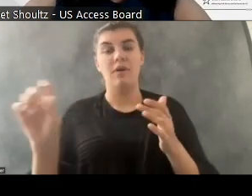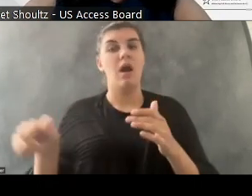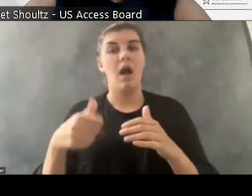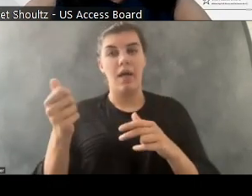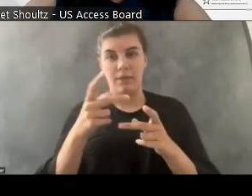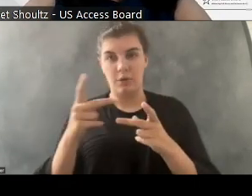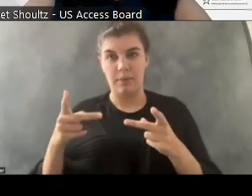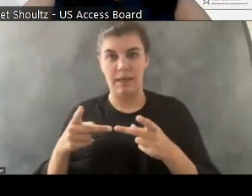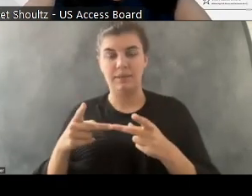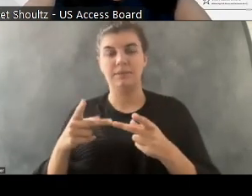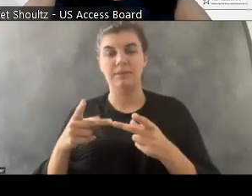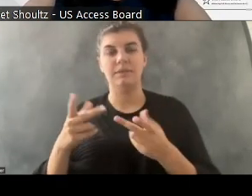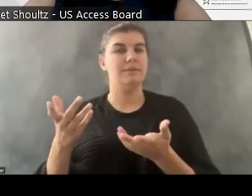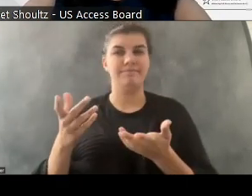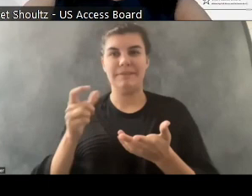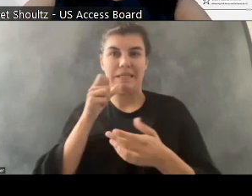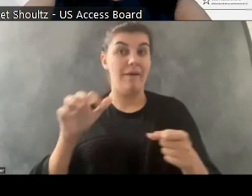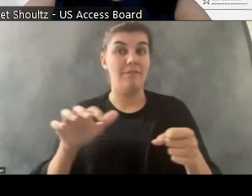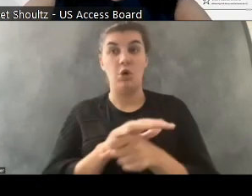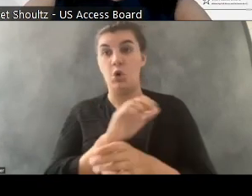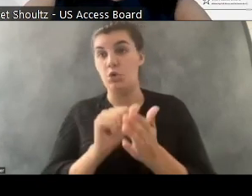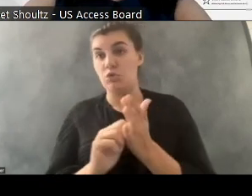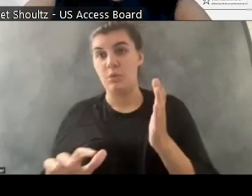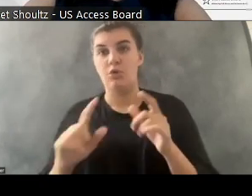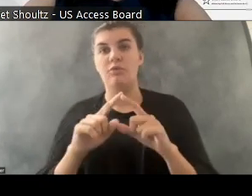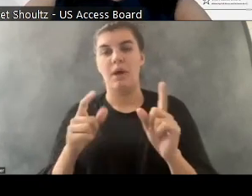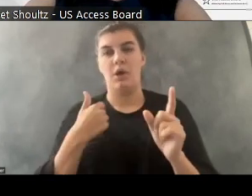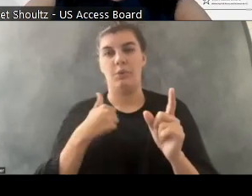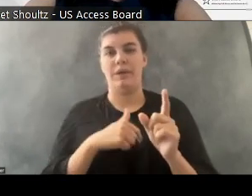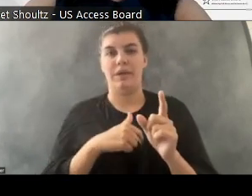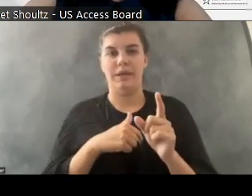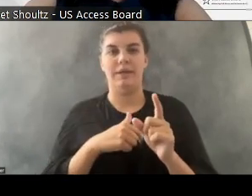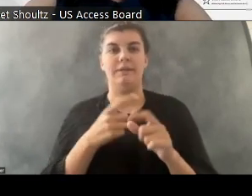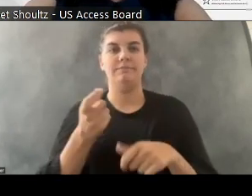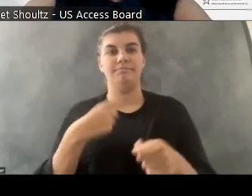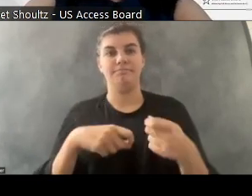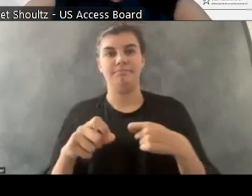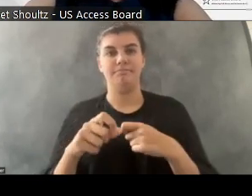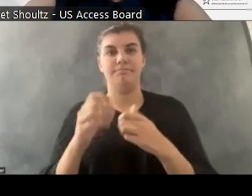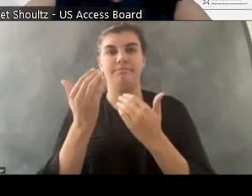cases we didn't completely remove it. What we did is we instead made it a provision.